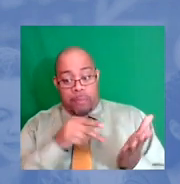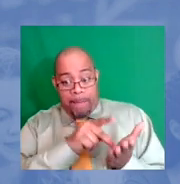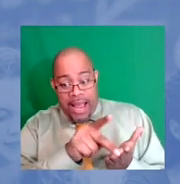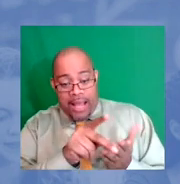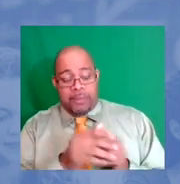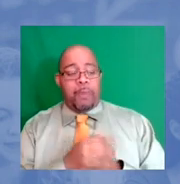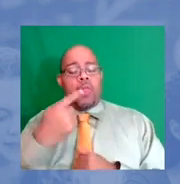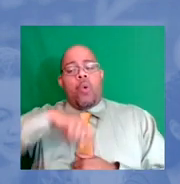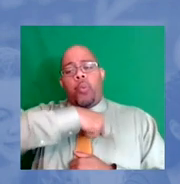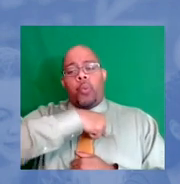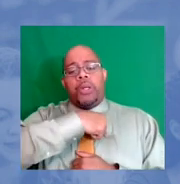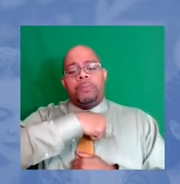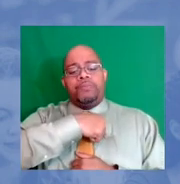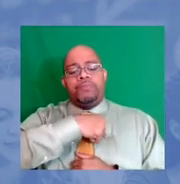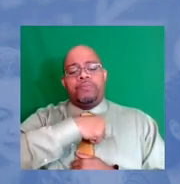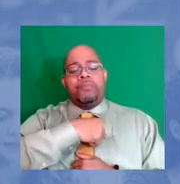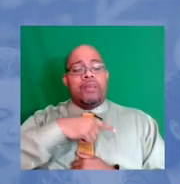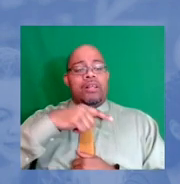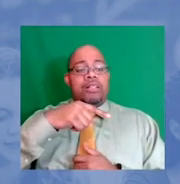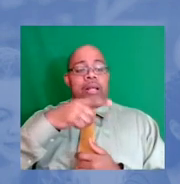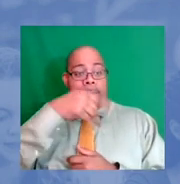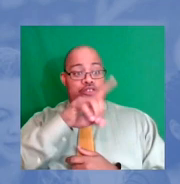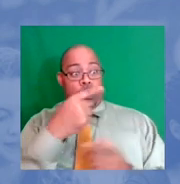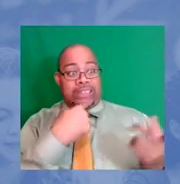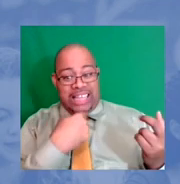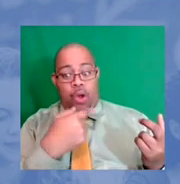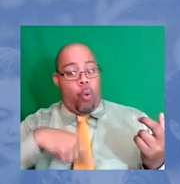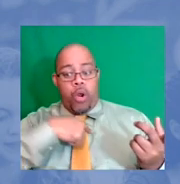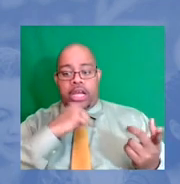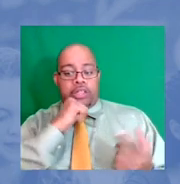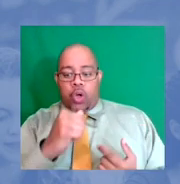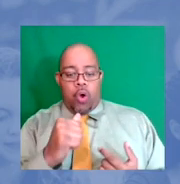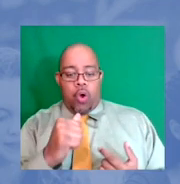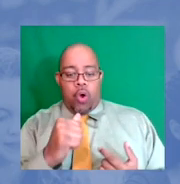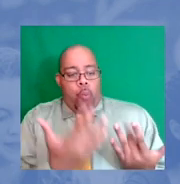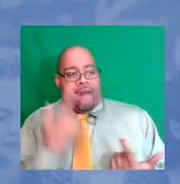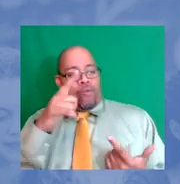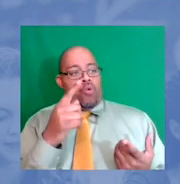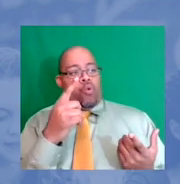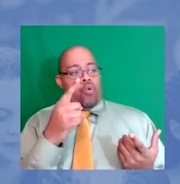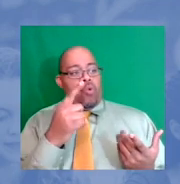WE AS PEDRO SAID, WE DON'T WAIT FOR THE TRAIN TO ARRIVE NECESSARILY FOR US TO TAKE OUR CHILDREN